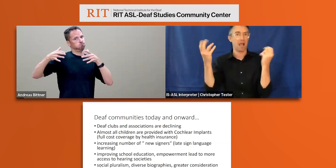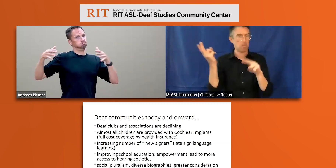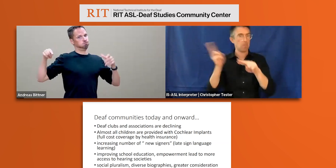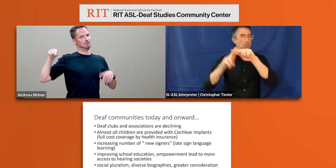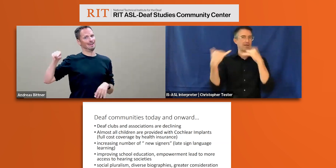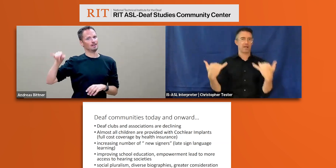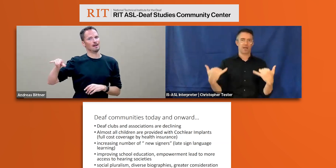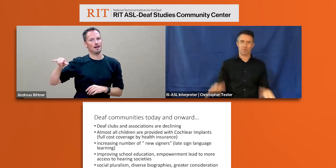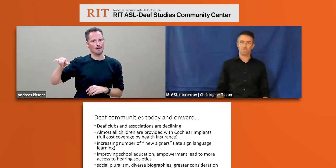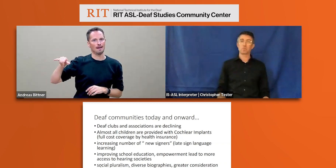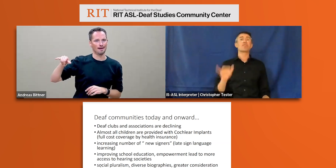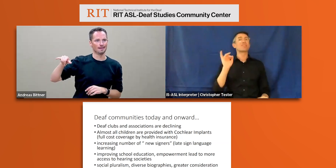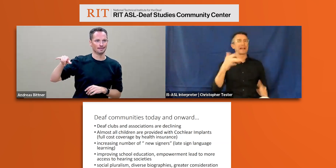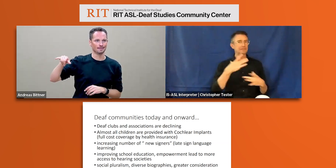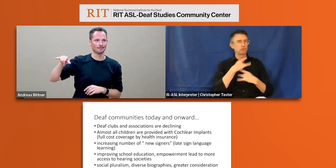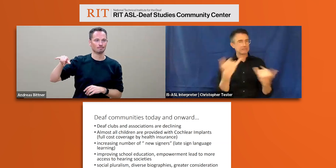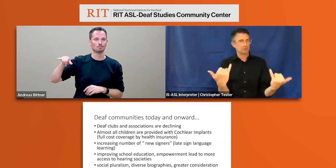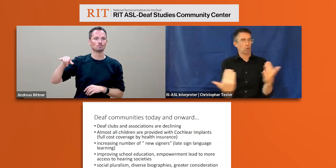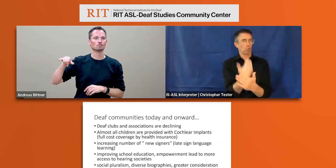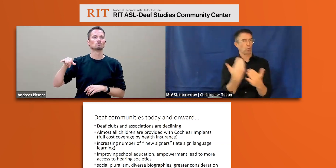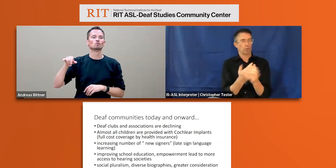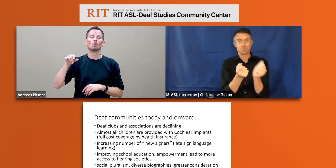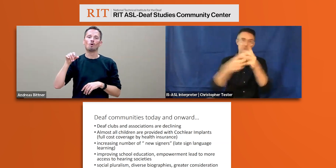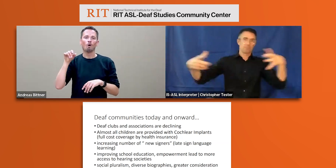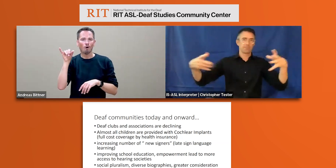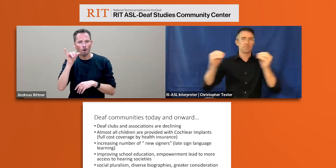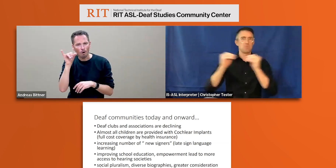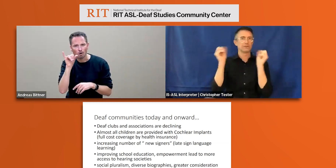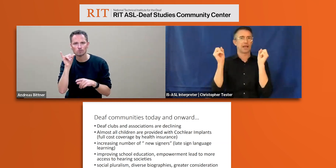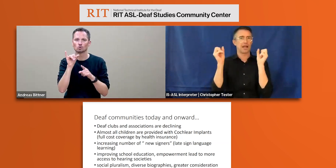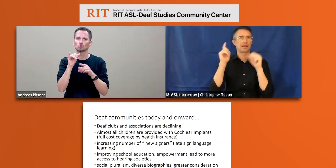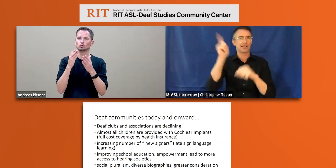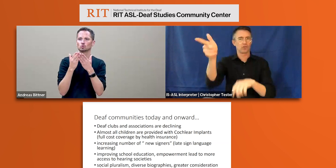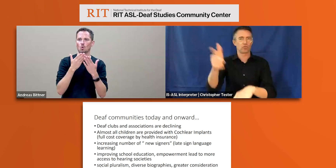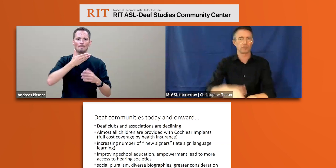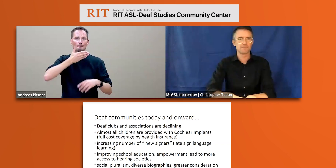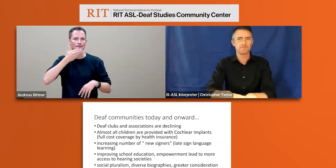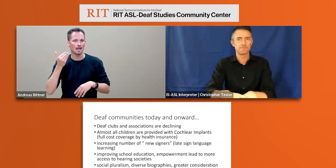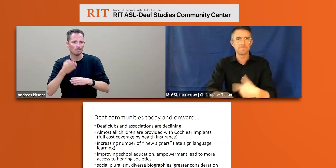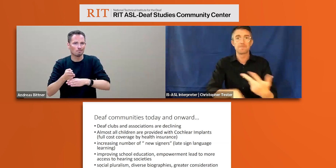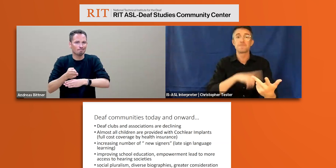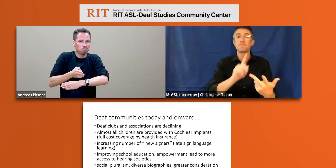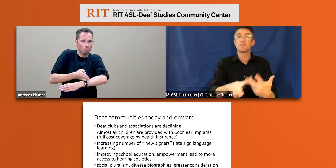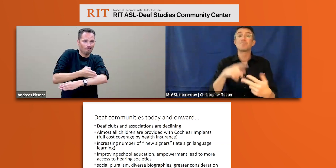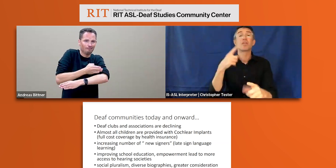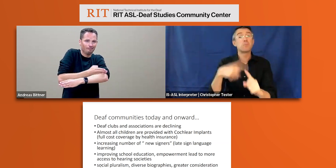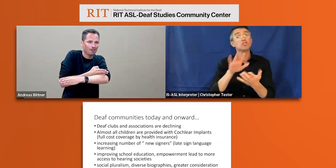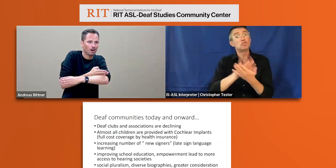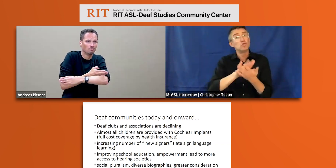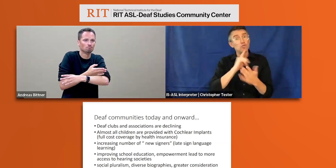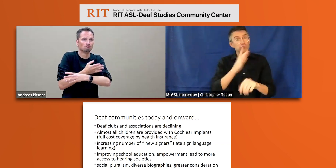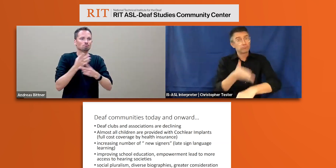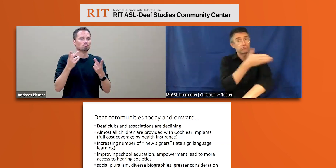So, quite often, deaf people who have learned to speak and use their hearing are learning sign language later